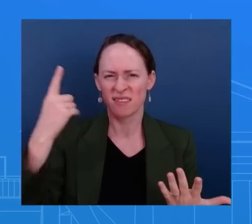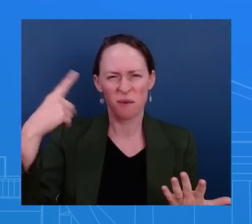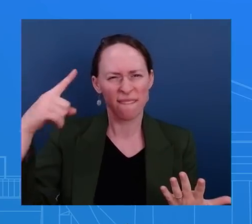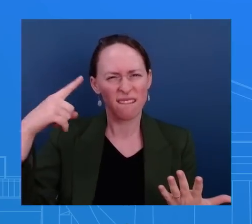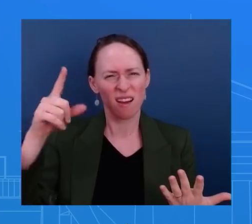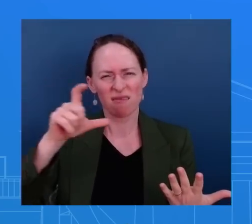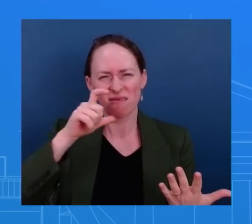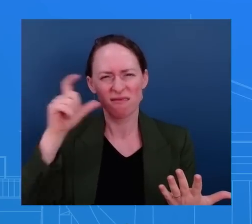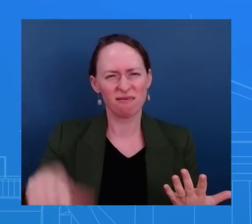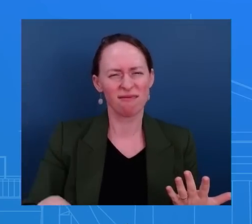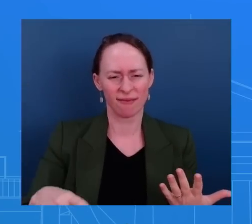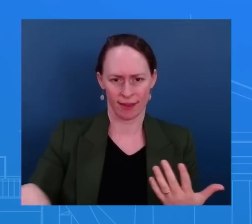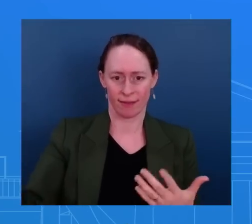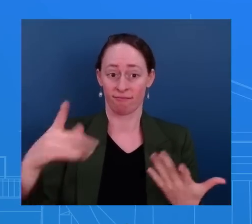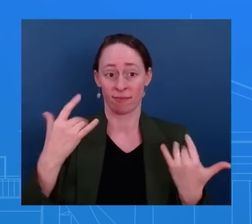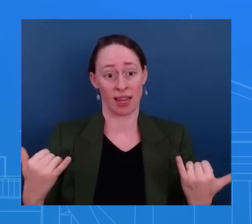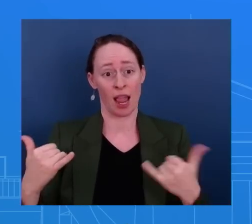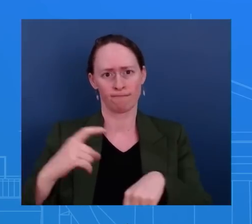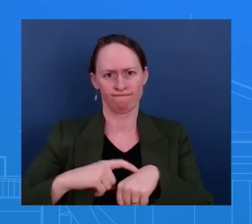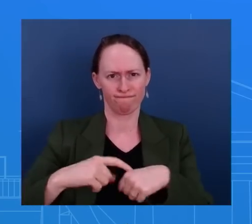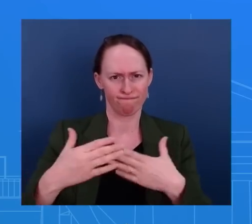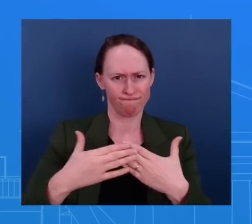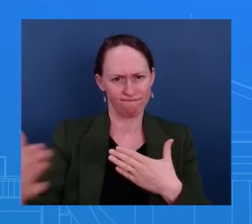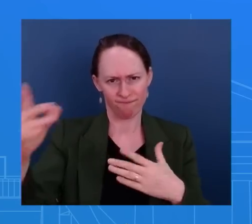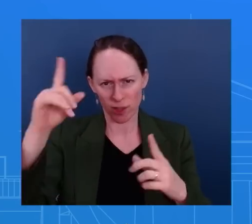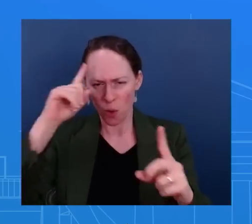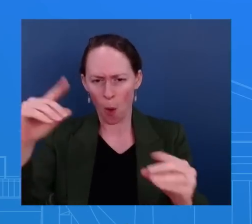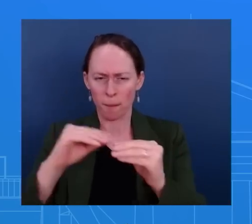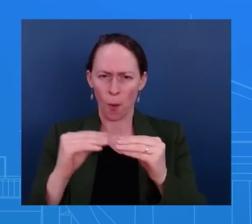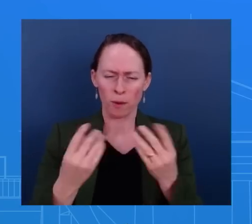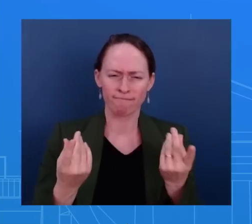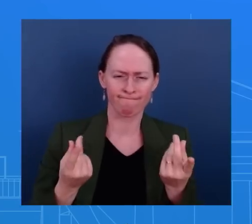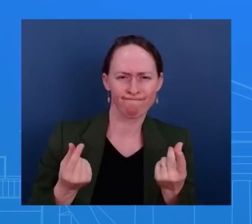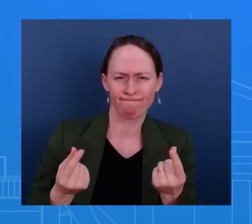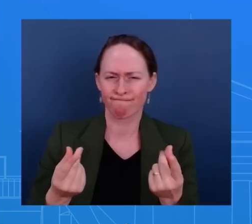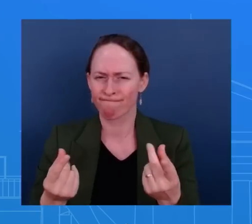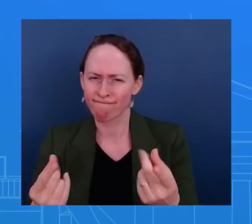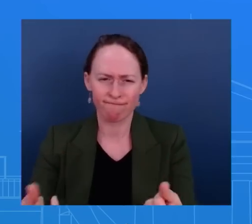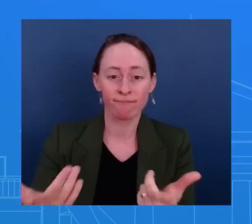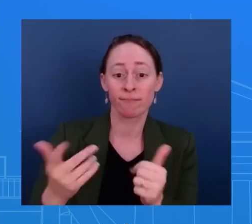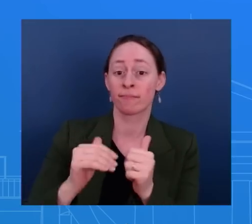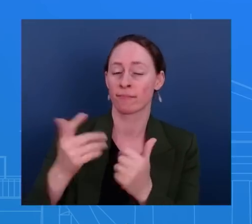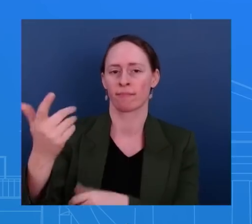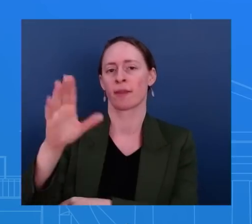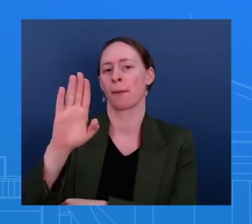the Biden-Harris administration will take wide-ranging action to crack down on these unfair practices